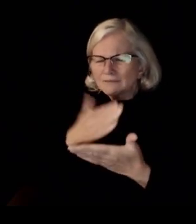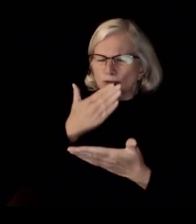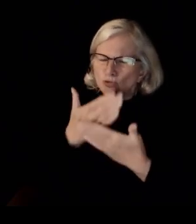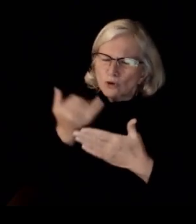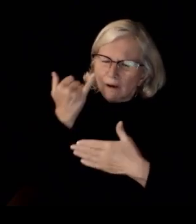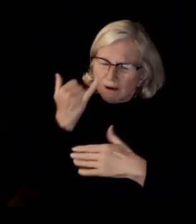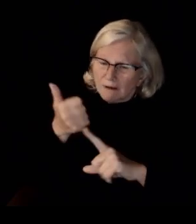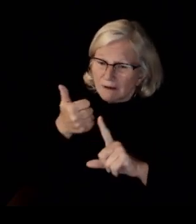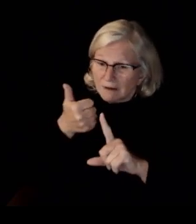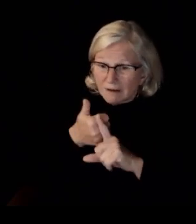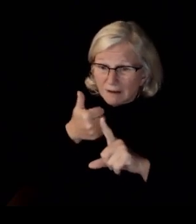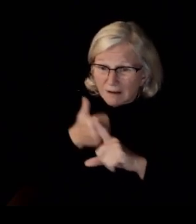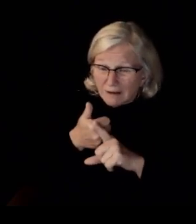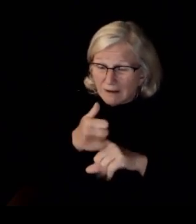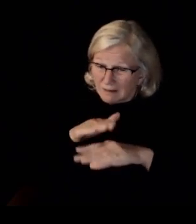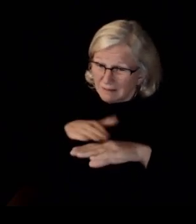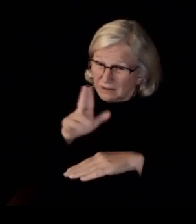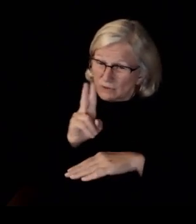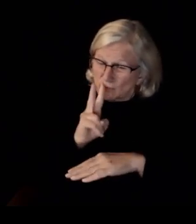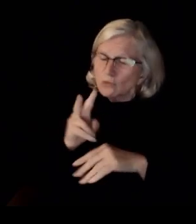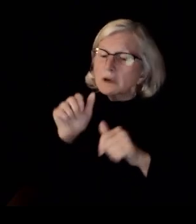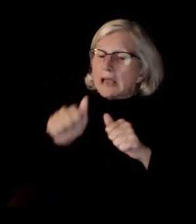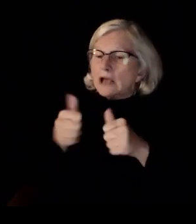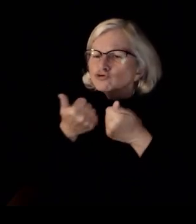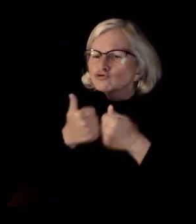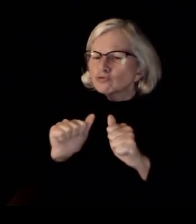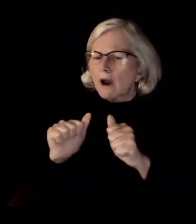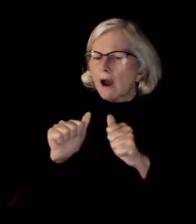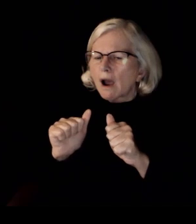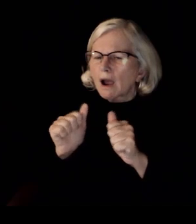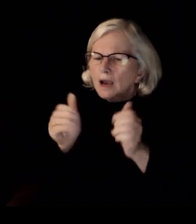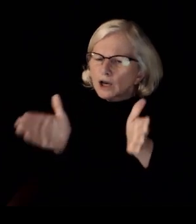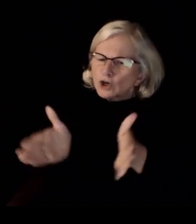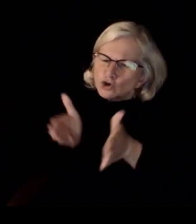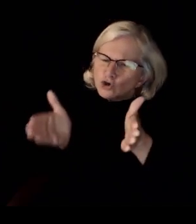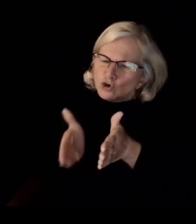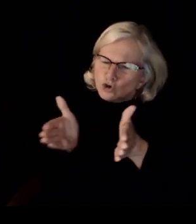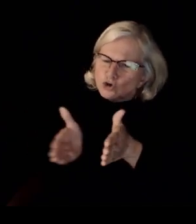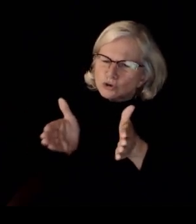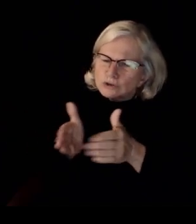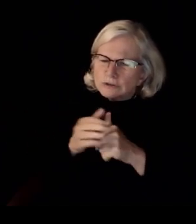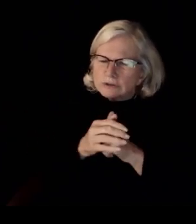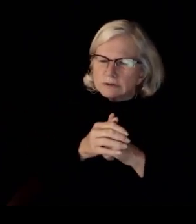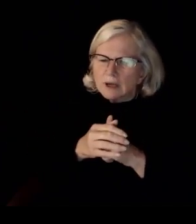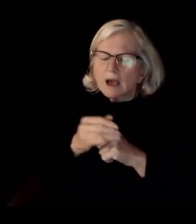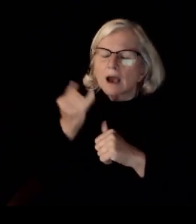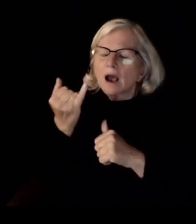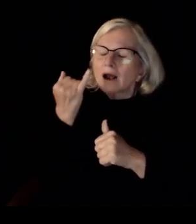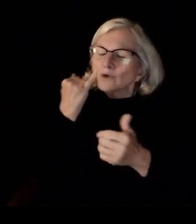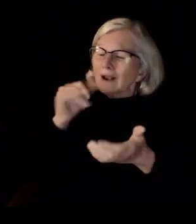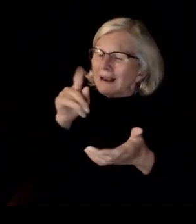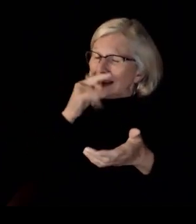and for parents to support their kids in adopting that behavior where possible and with that